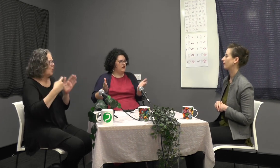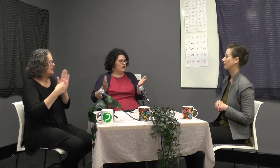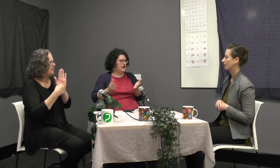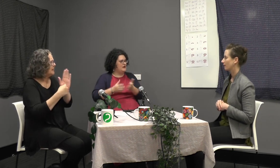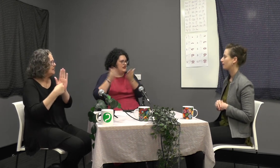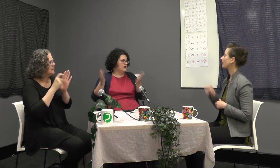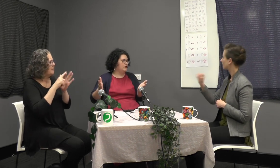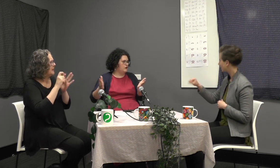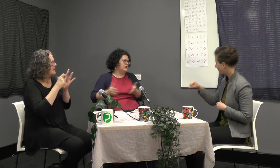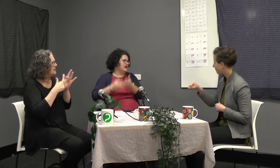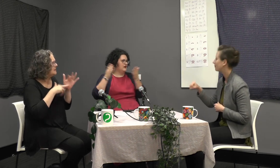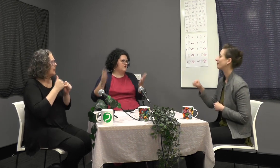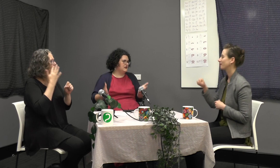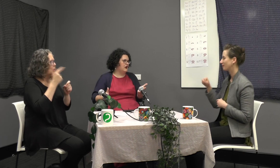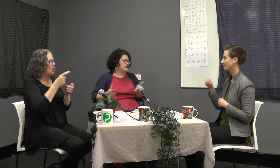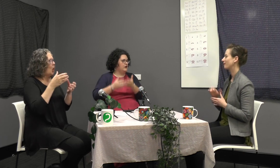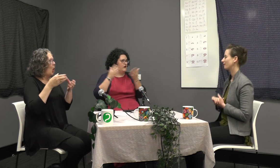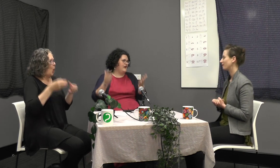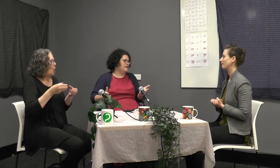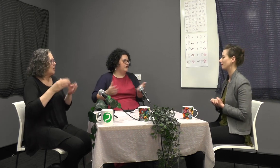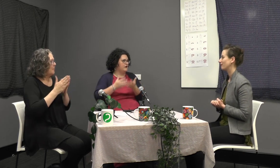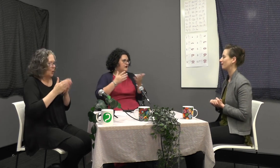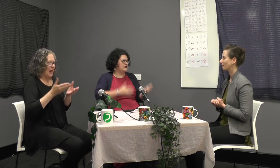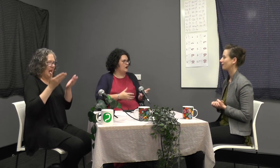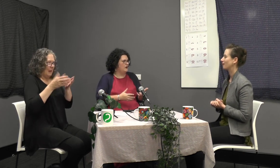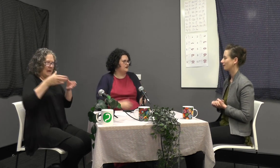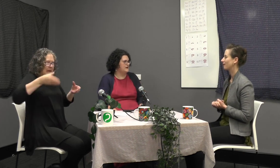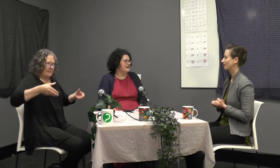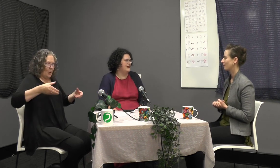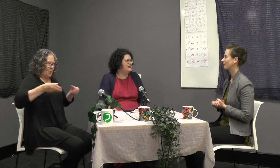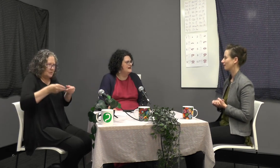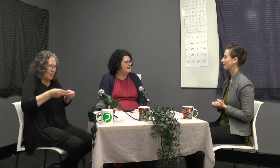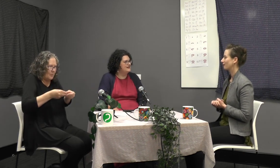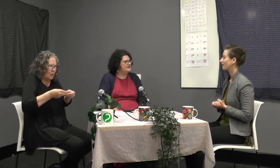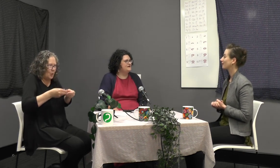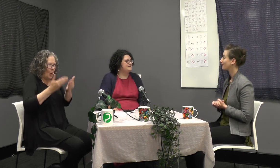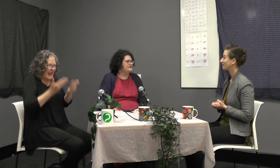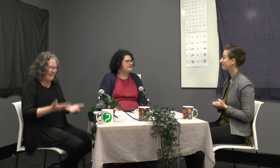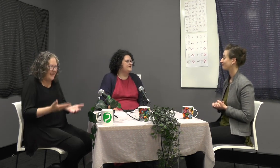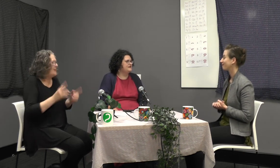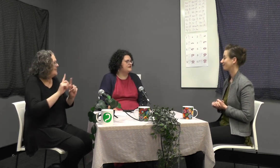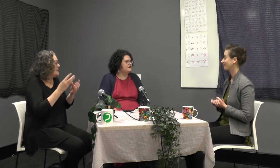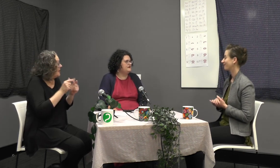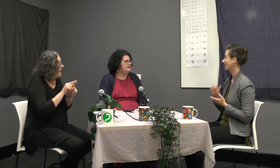book, which is a large book or a heavy book or a small book or something like that?